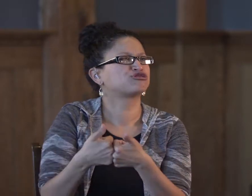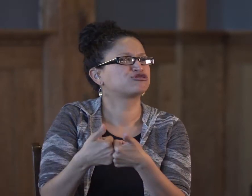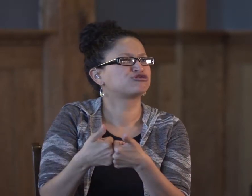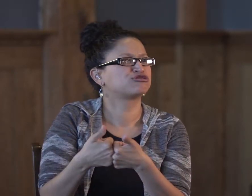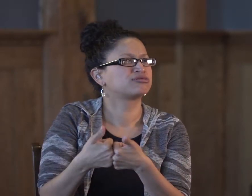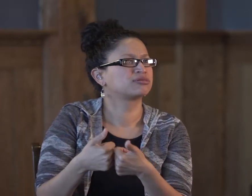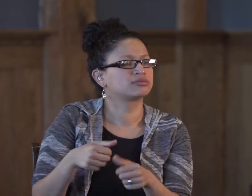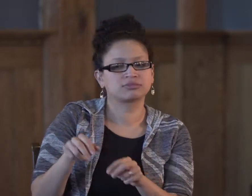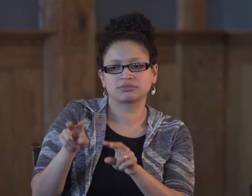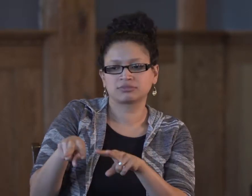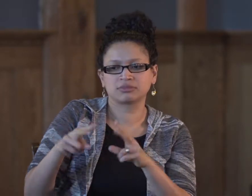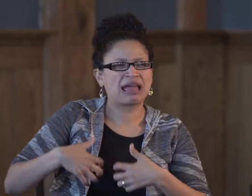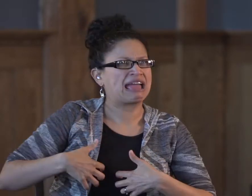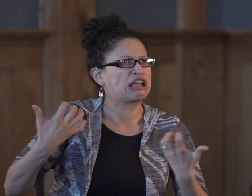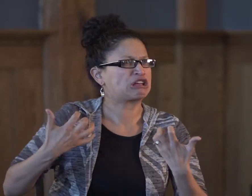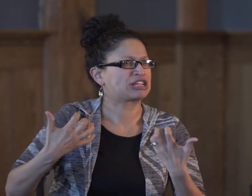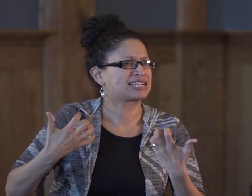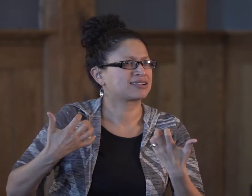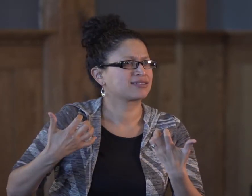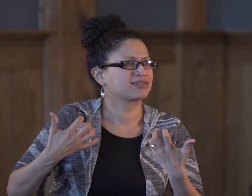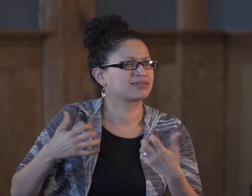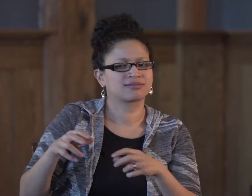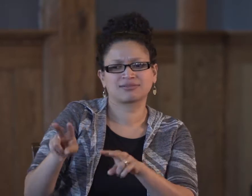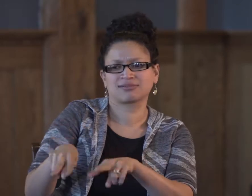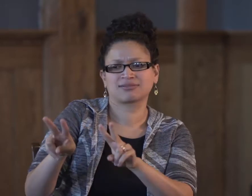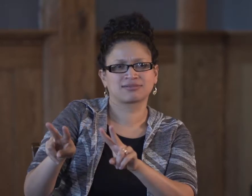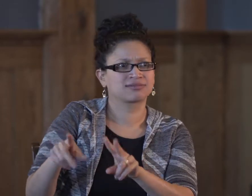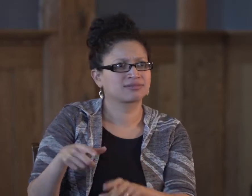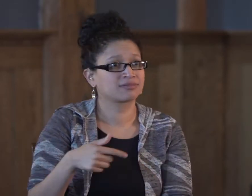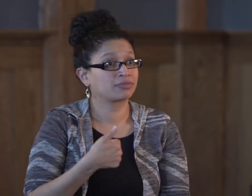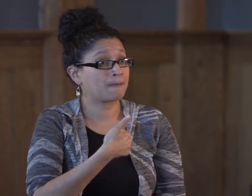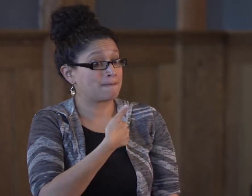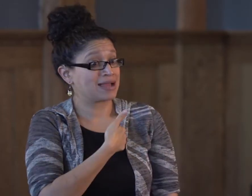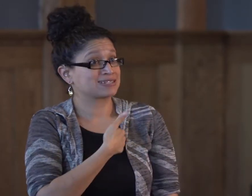the communication process and so that challenge exists, and often times, law enforcement will